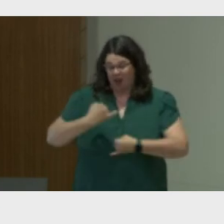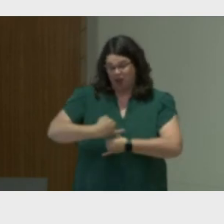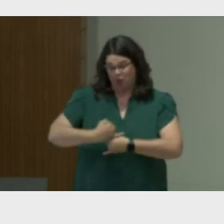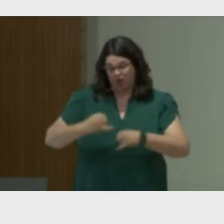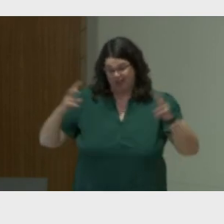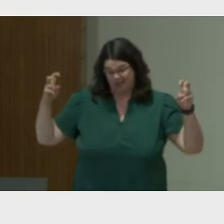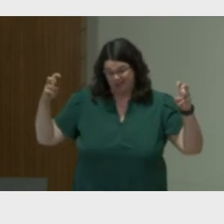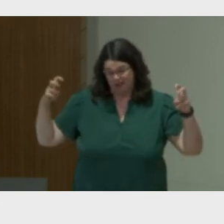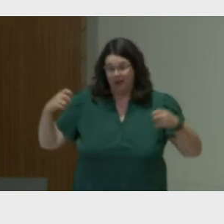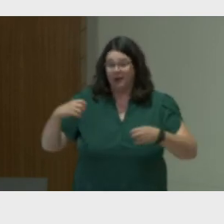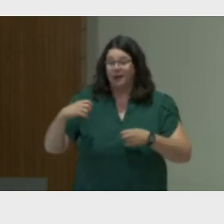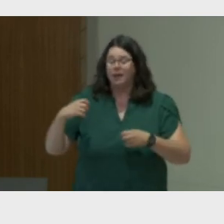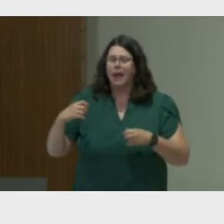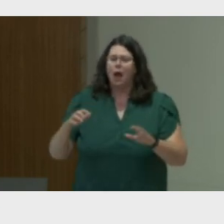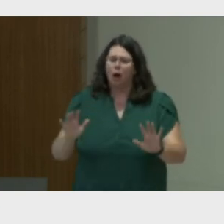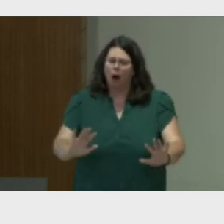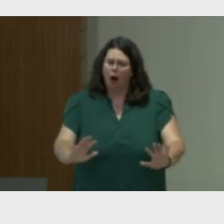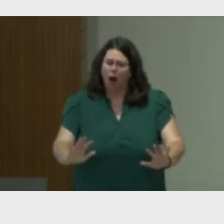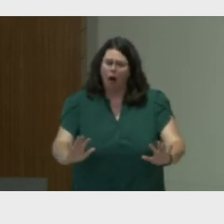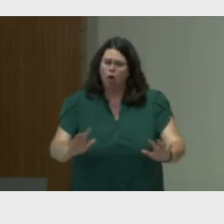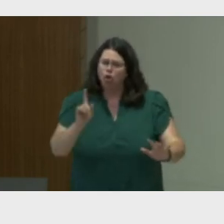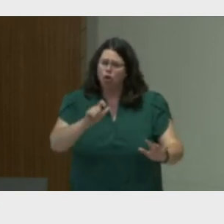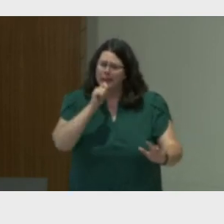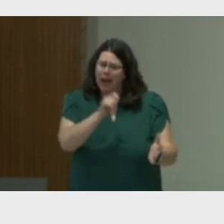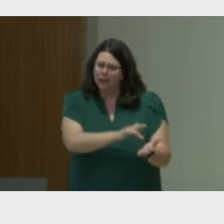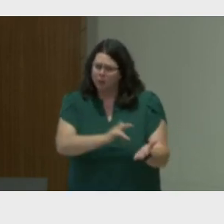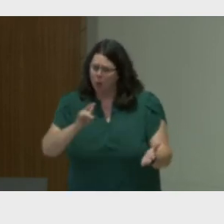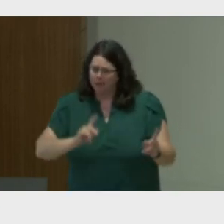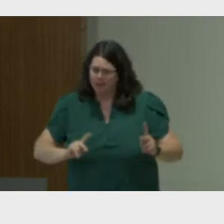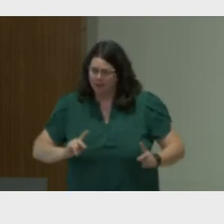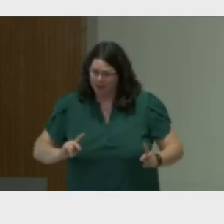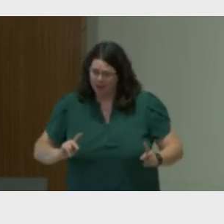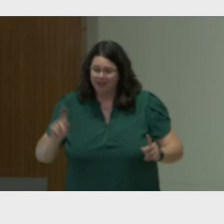exploiting temporary or permanent vulnerability,